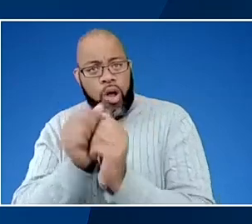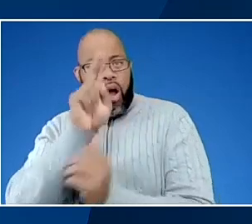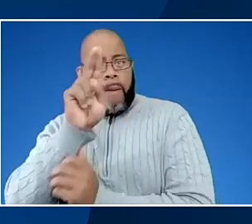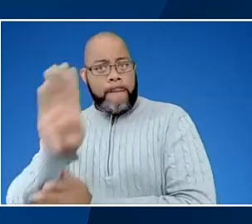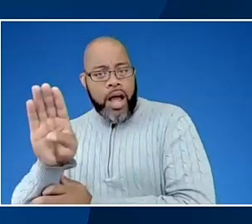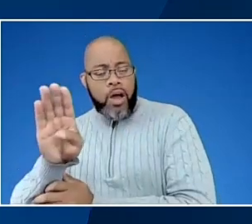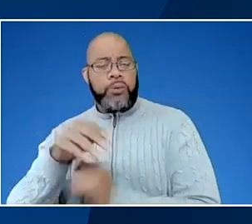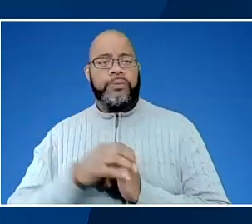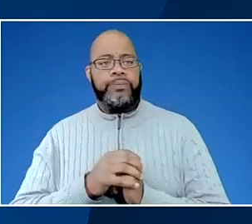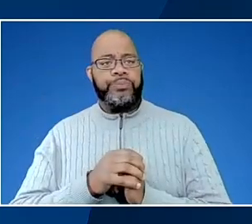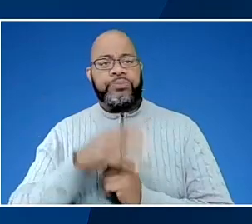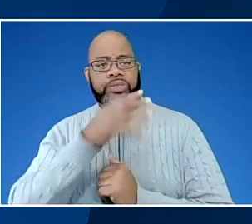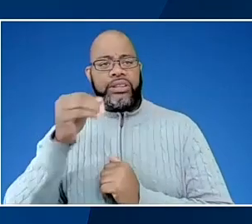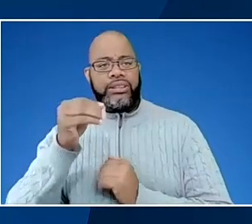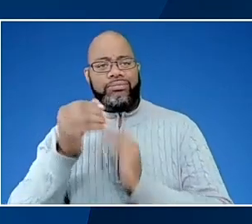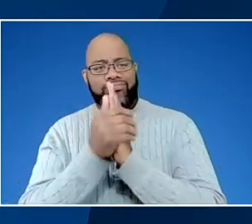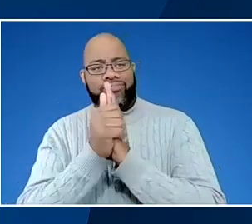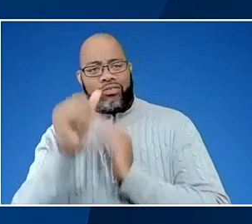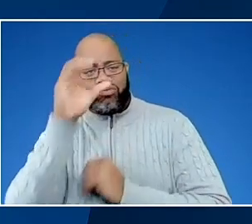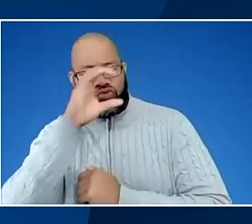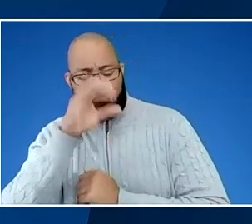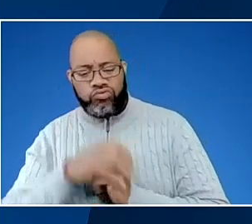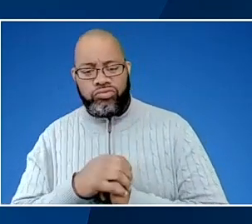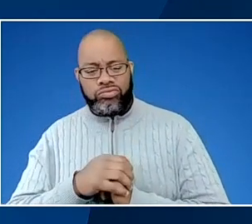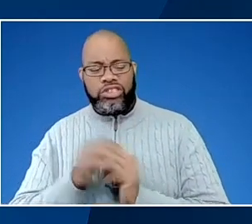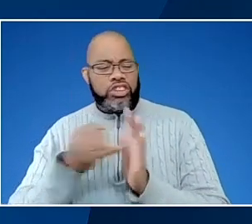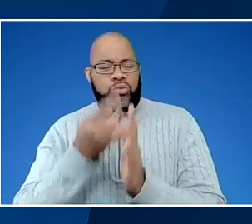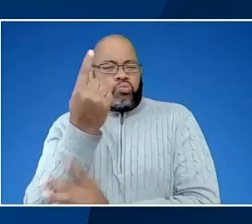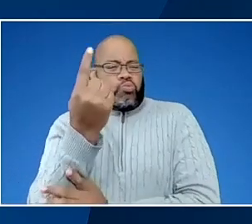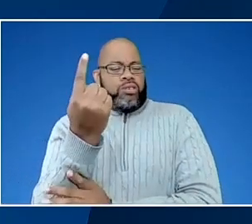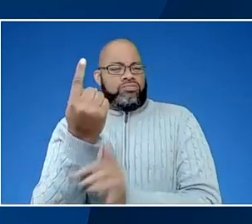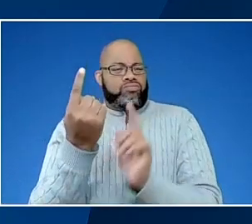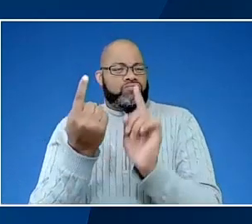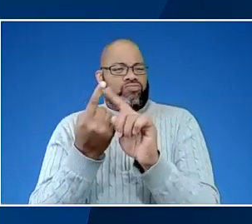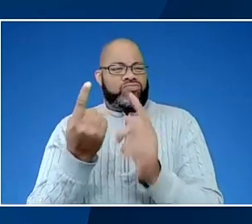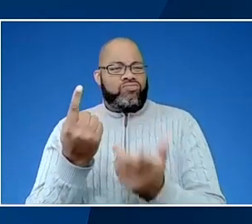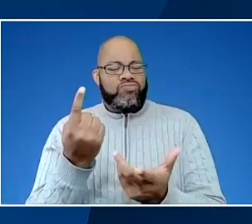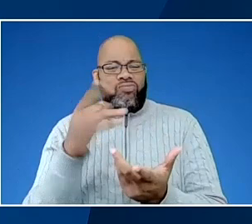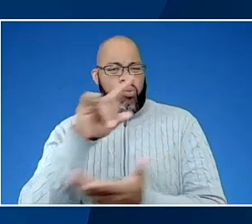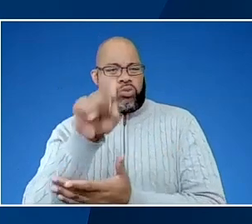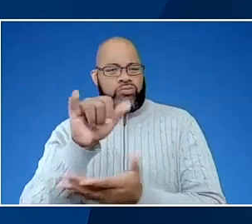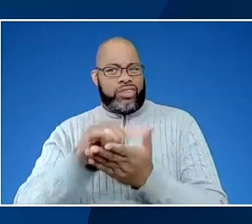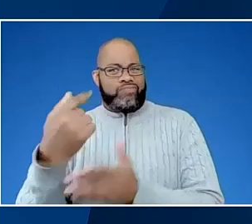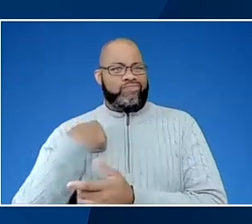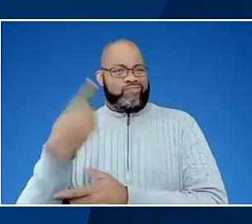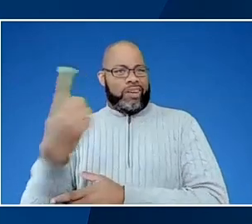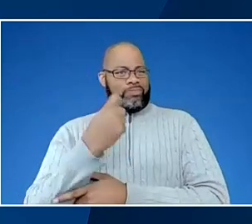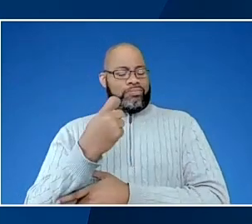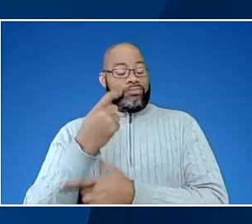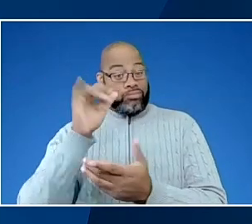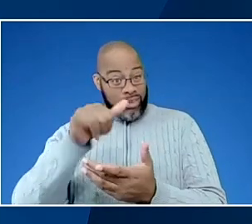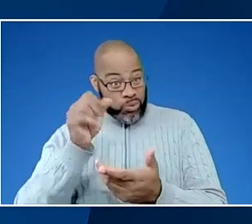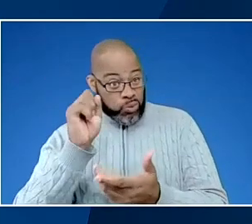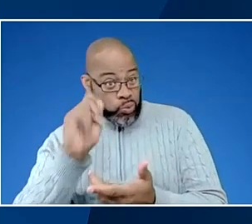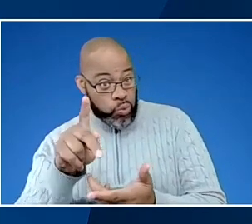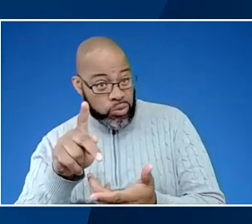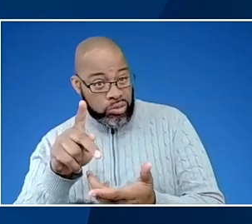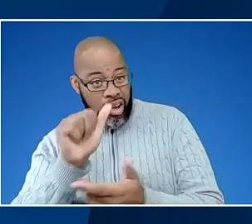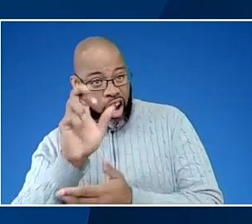and talent search? That's just one of the questions come in. Is this okay, Aaron, to ask about this